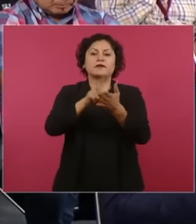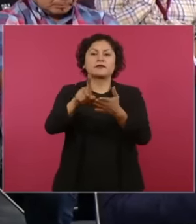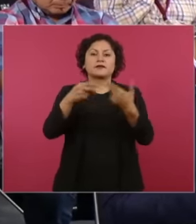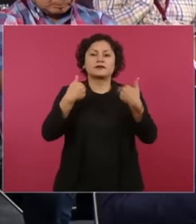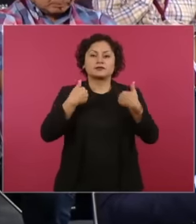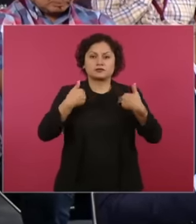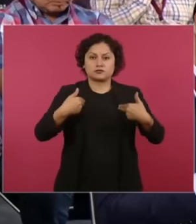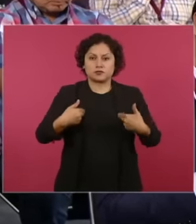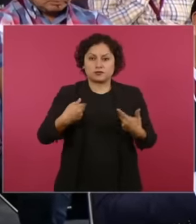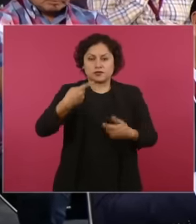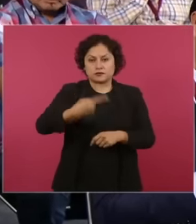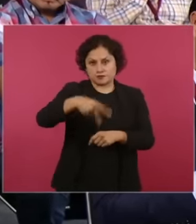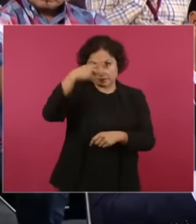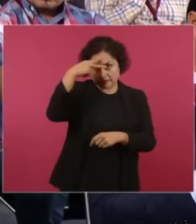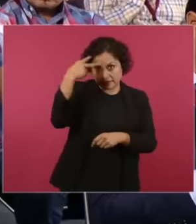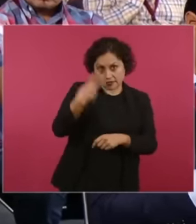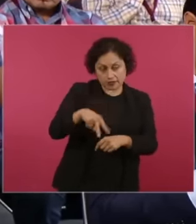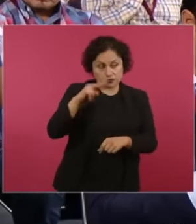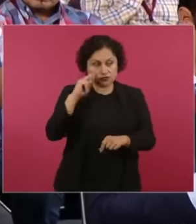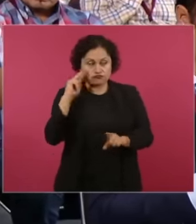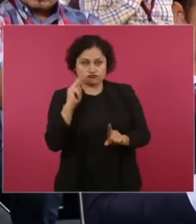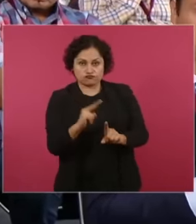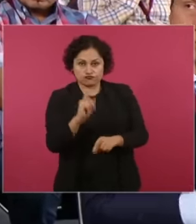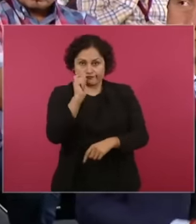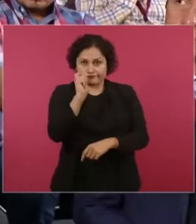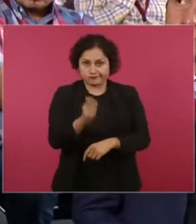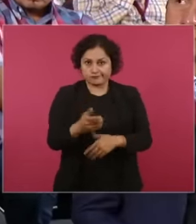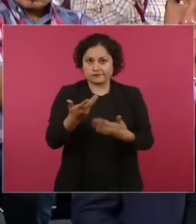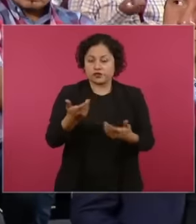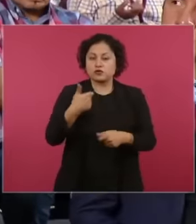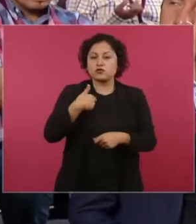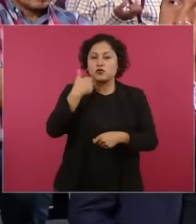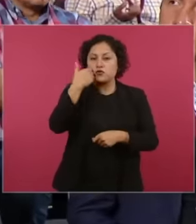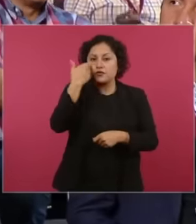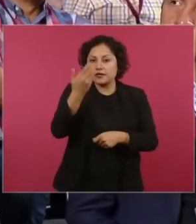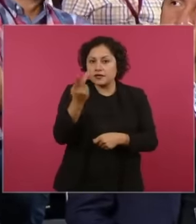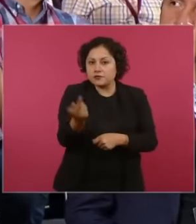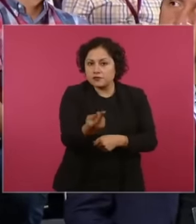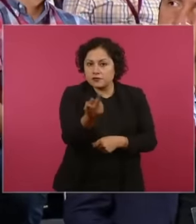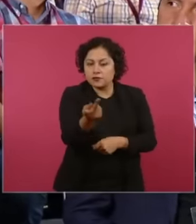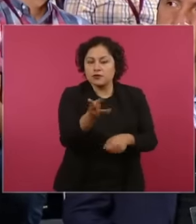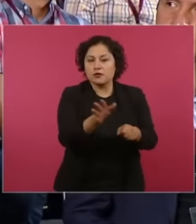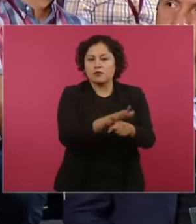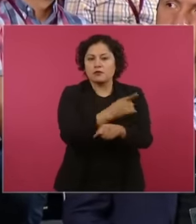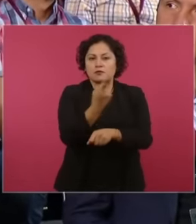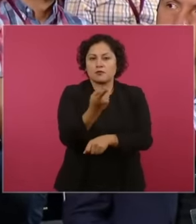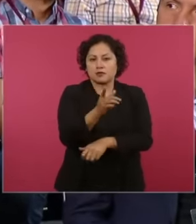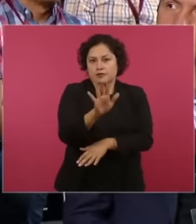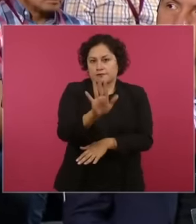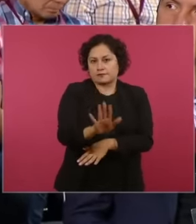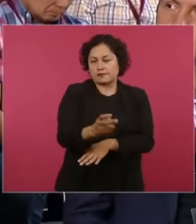I would like to consult with you, President. because in the end it is a priority to talk about the